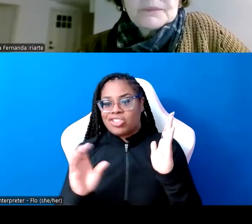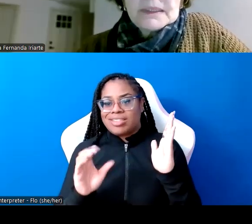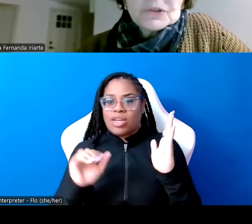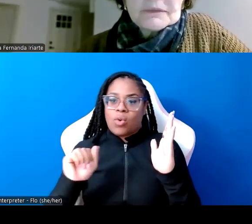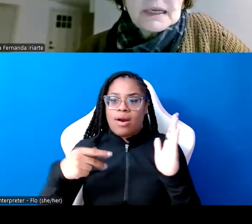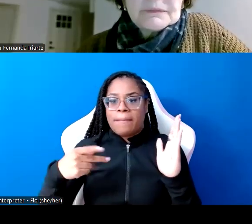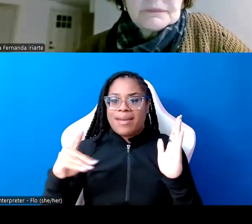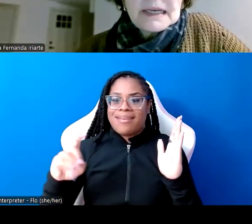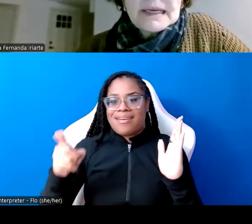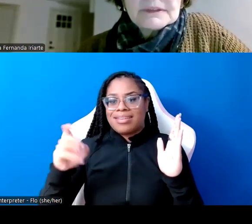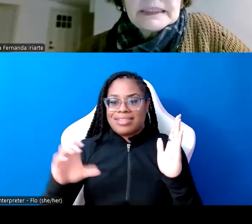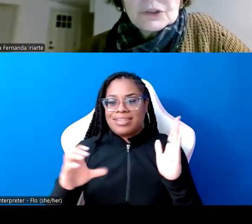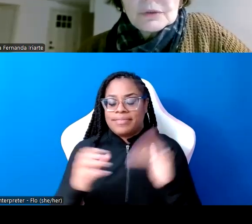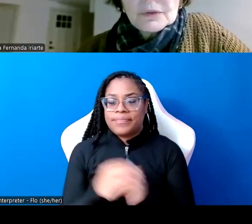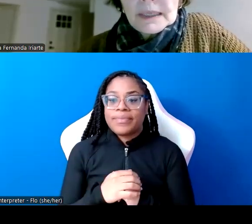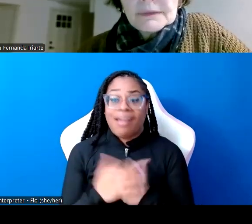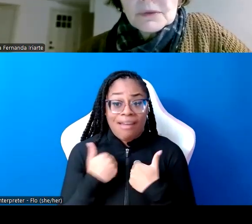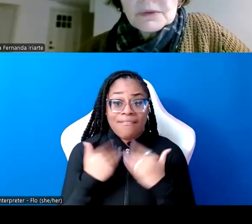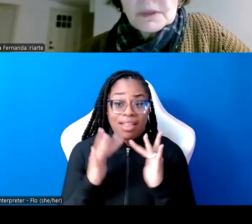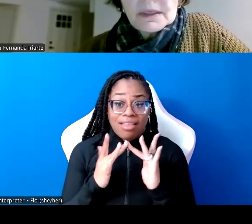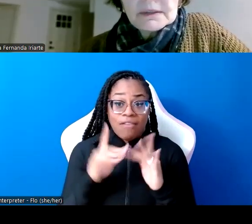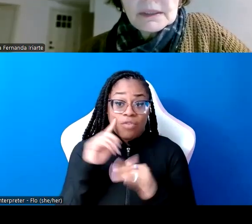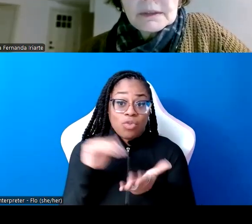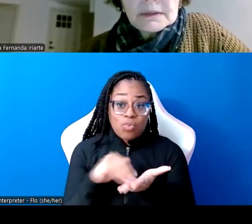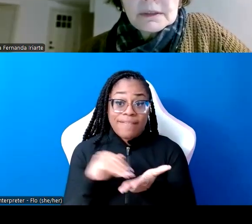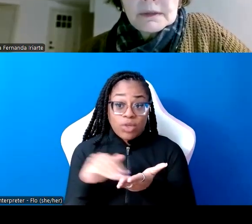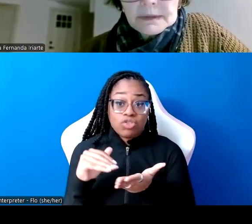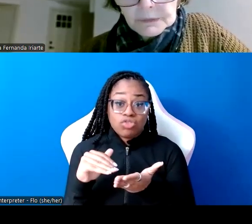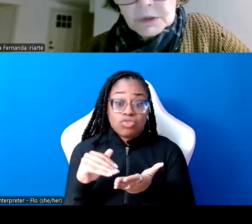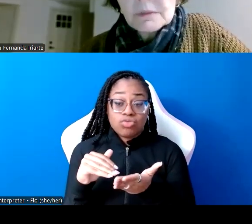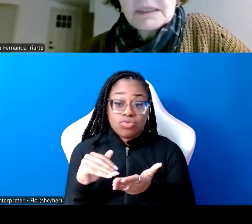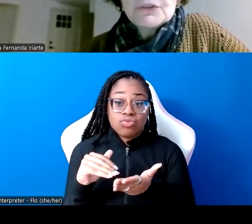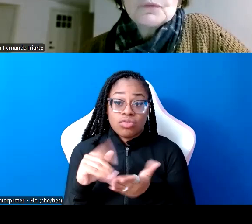And so I, I have a link to the waivers, to the, to the Self-Determination